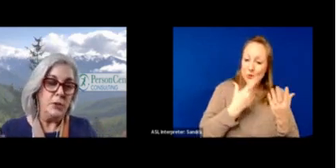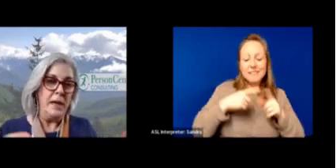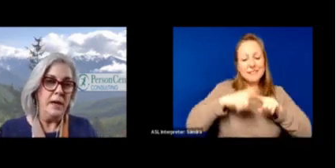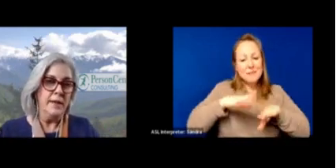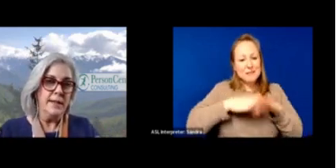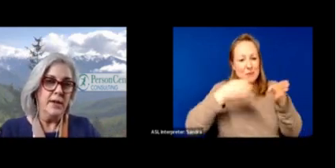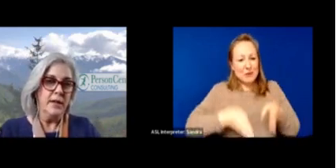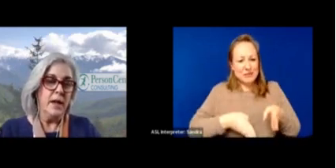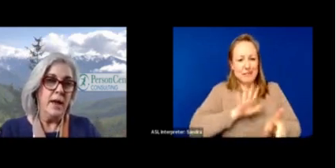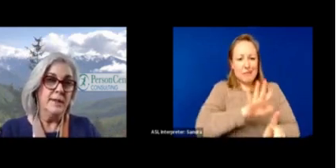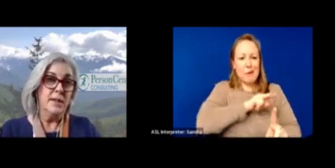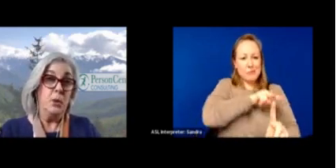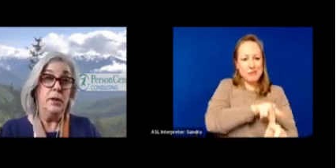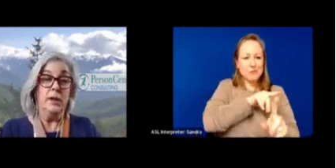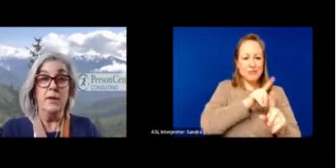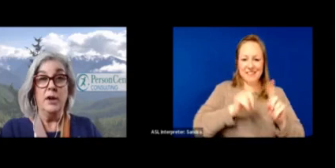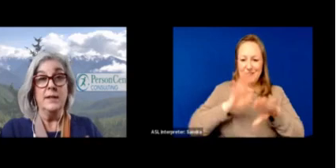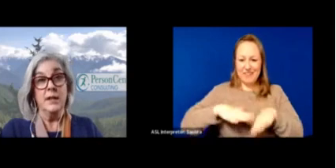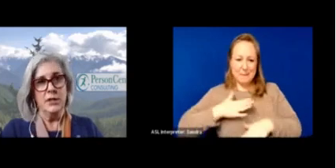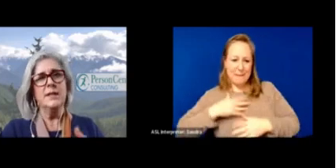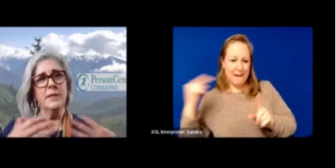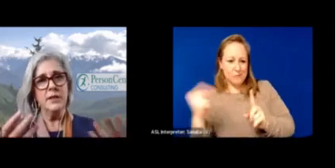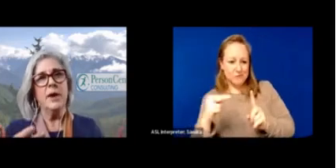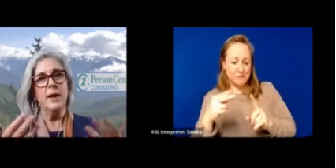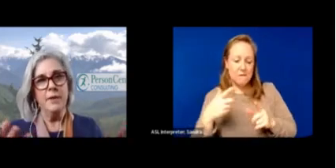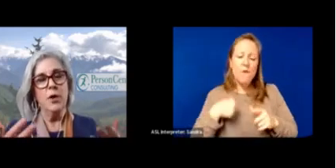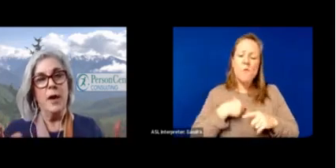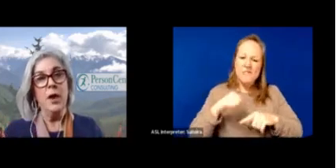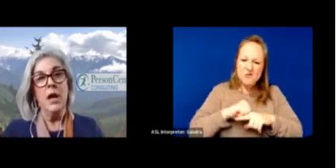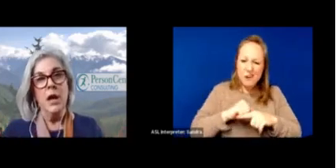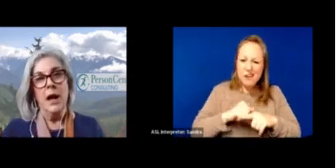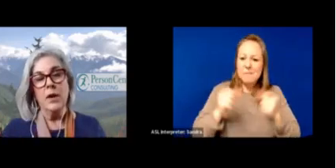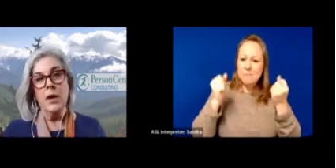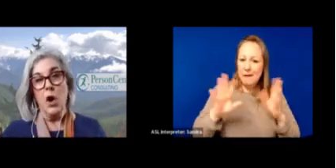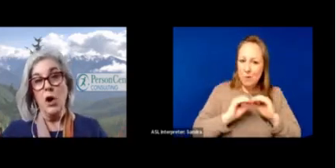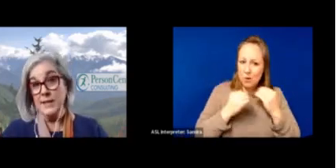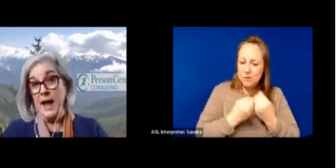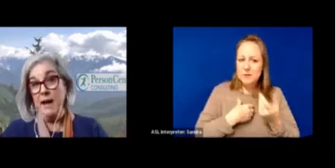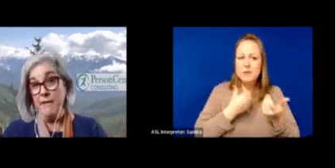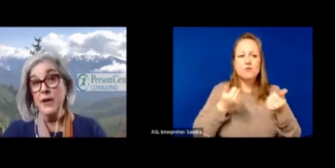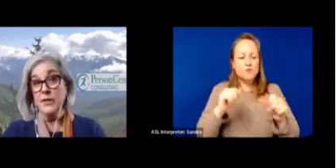to figure out, how can our staff understand the implementation of this particularly. And in one